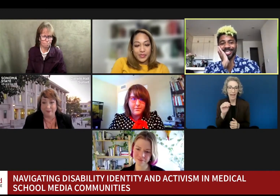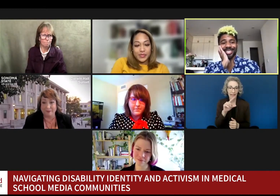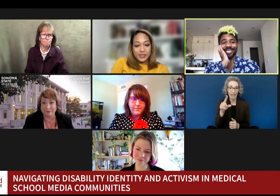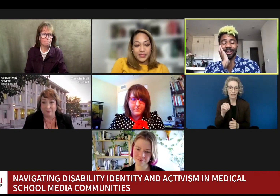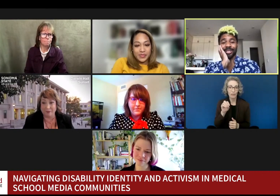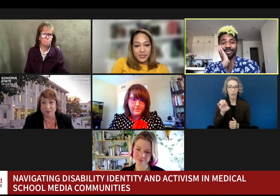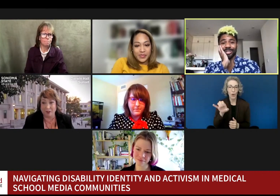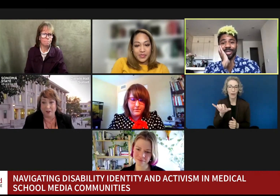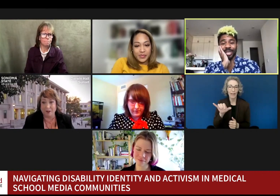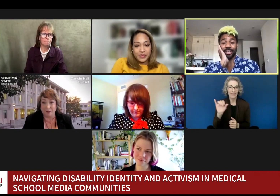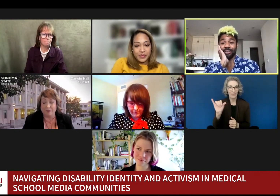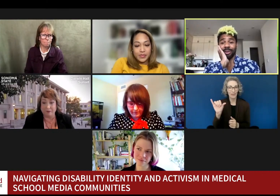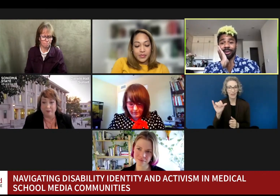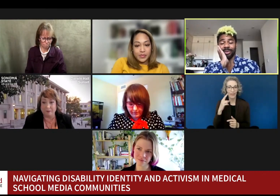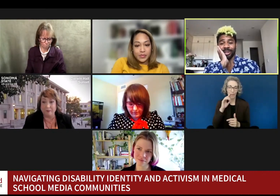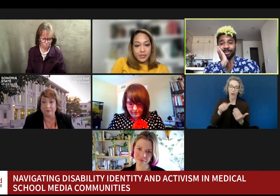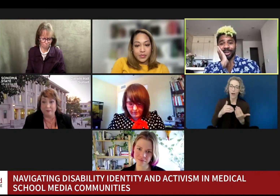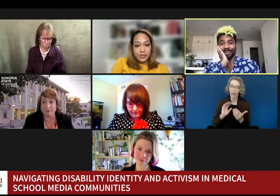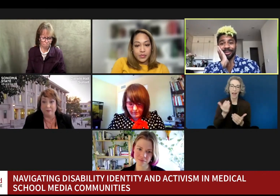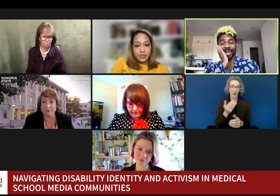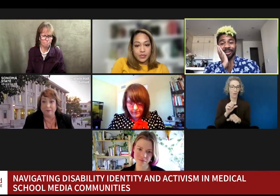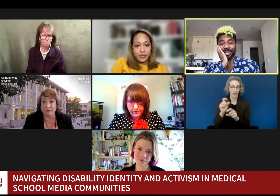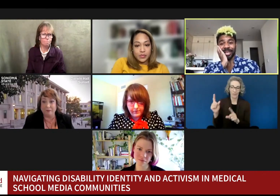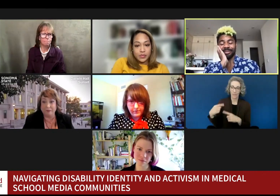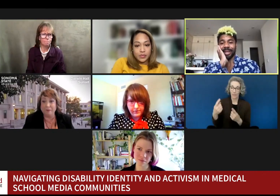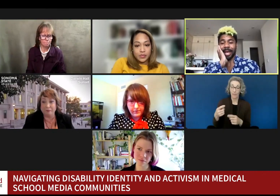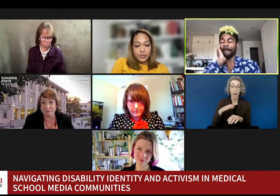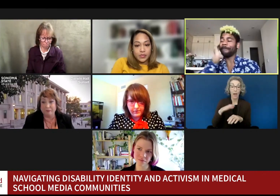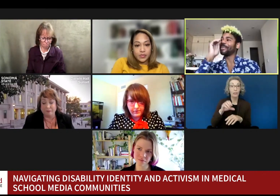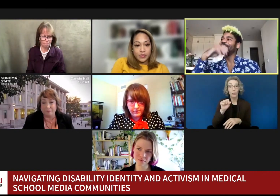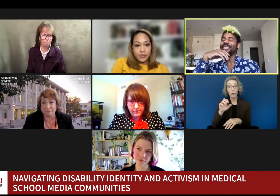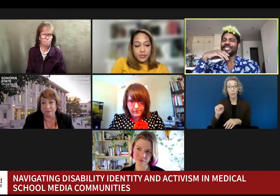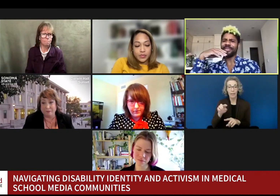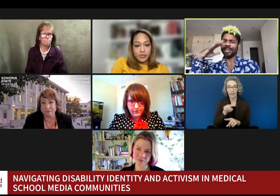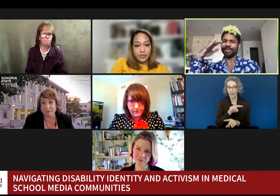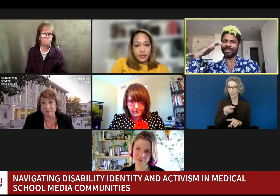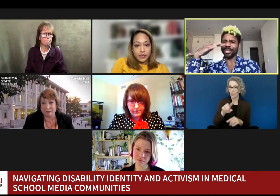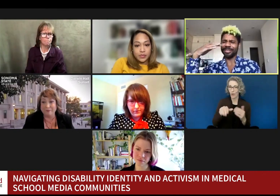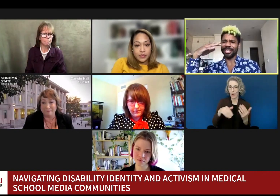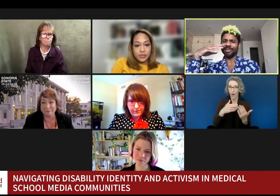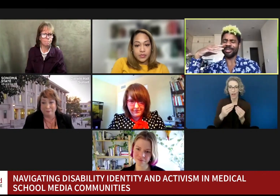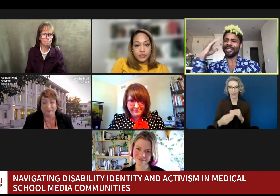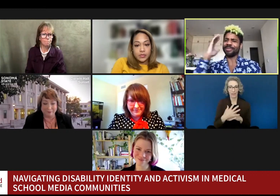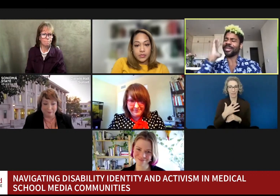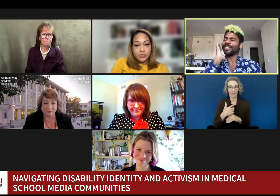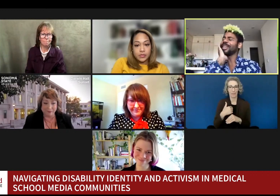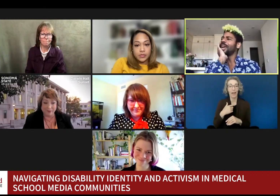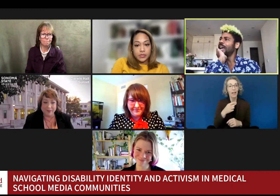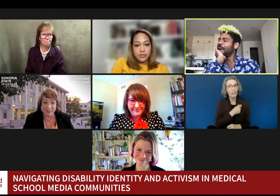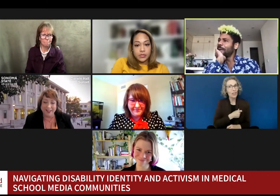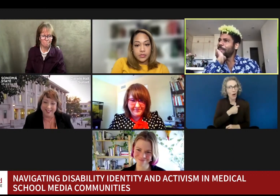just on social media, you have all been very pivotal in my own life. Sorry if I get emotional, I usually don't do this on panels.